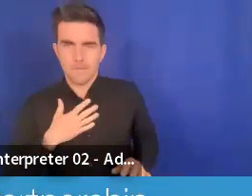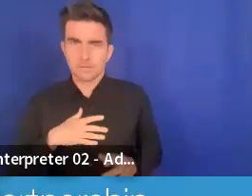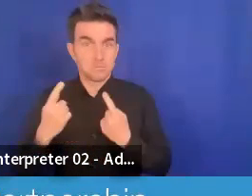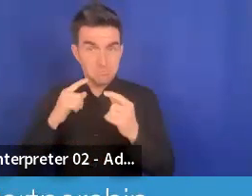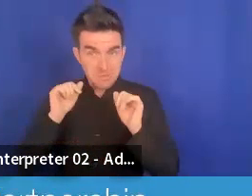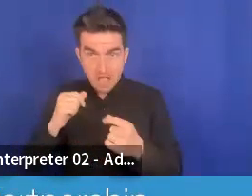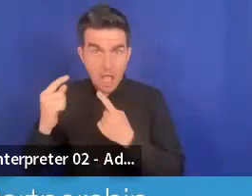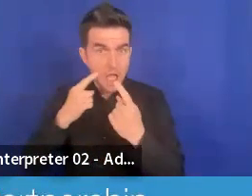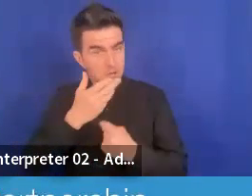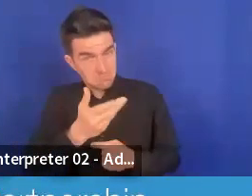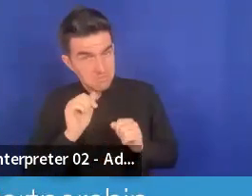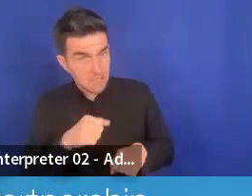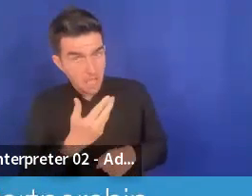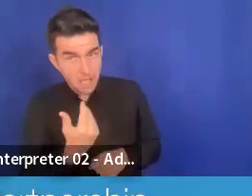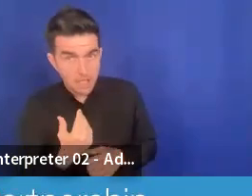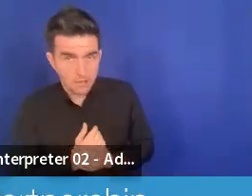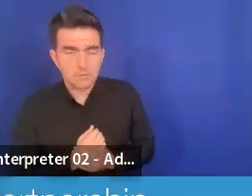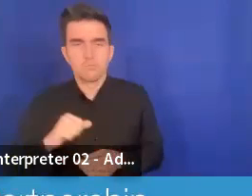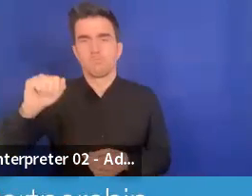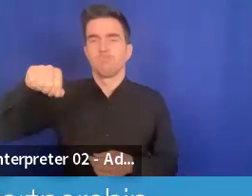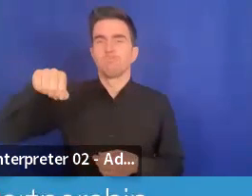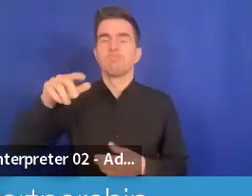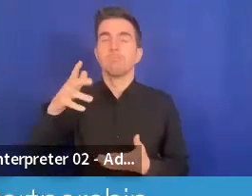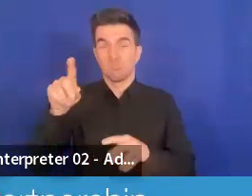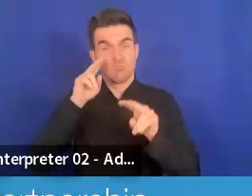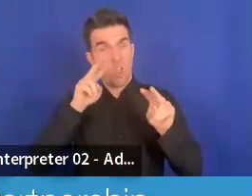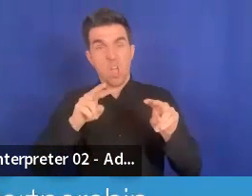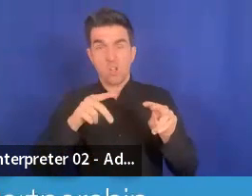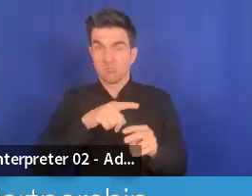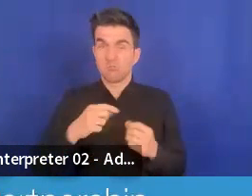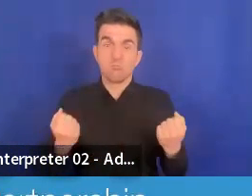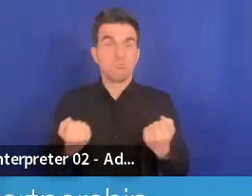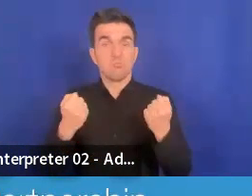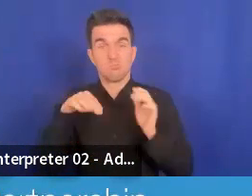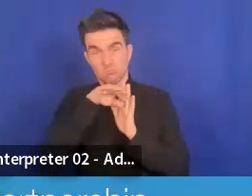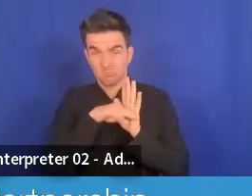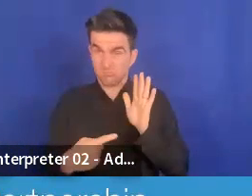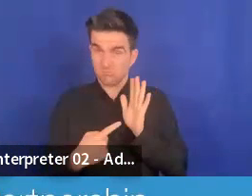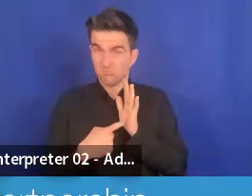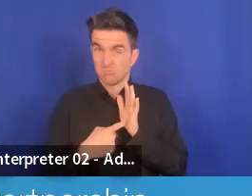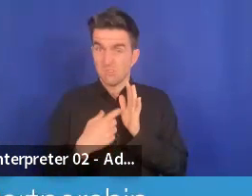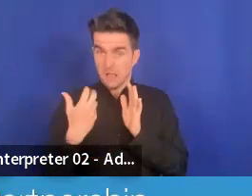not very it's not obvious if accountability is included, but it's included under the Action